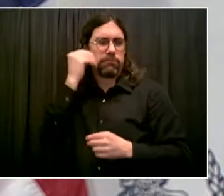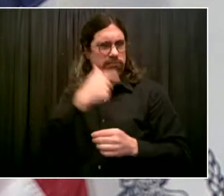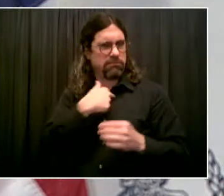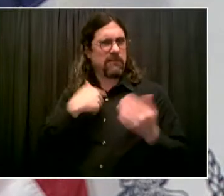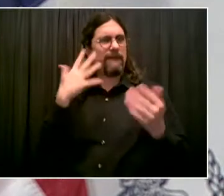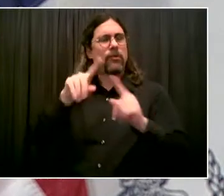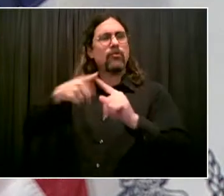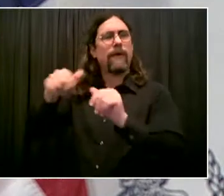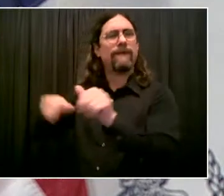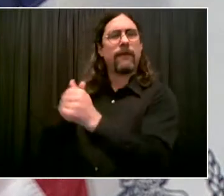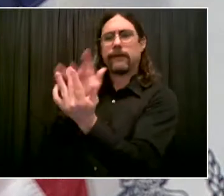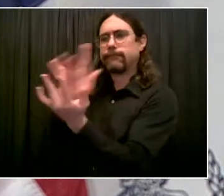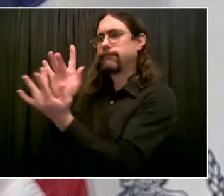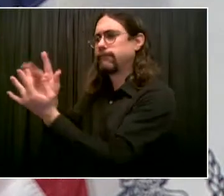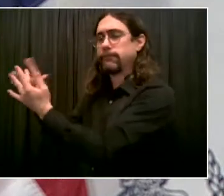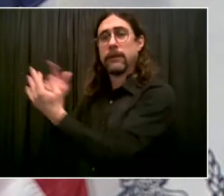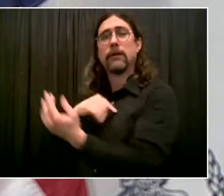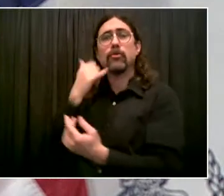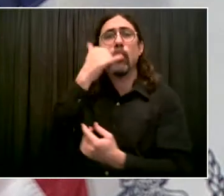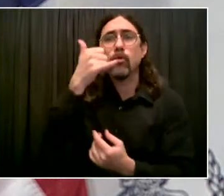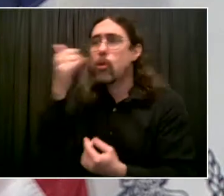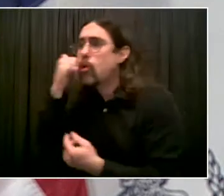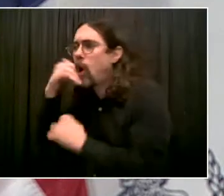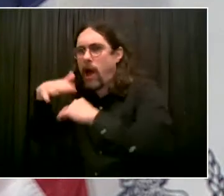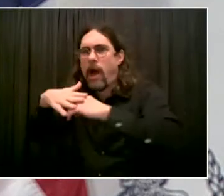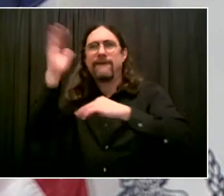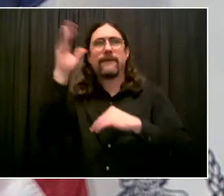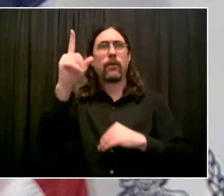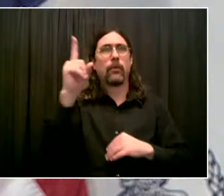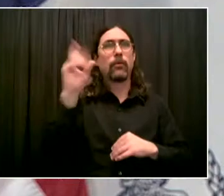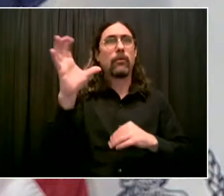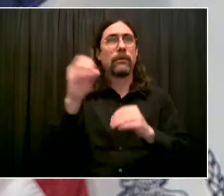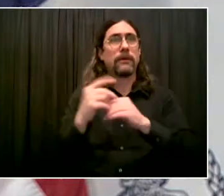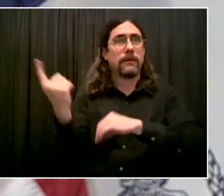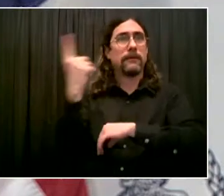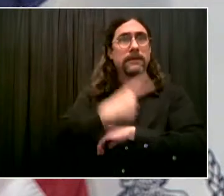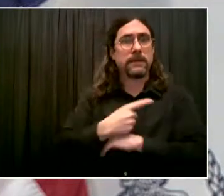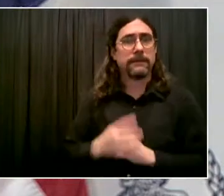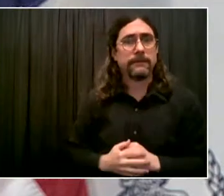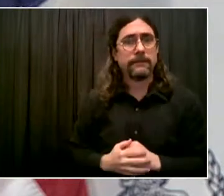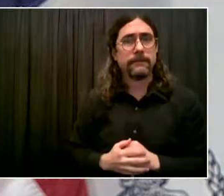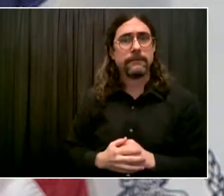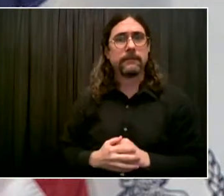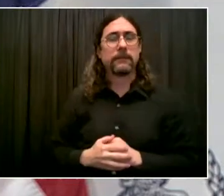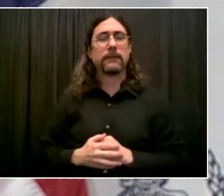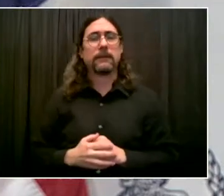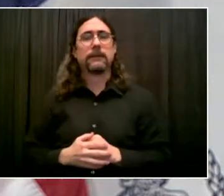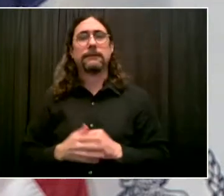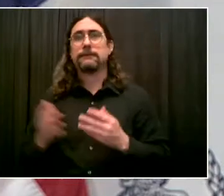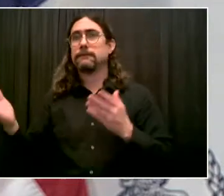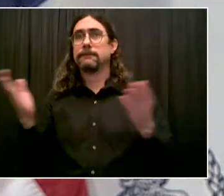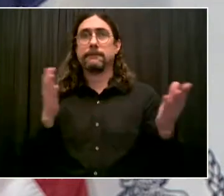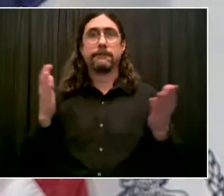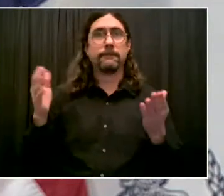DR. KATZ, DO YOU WANT TO ADD?